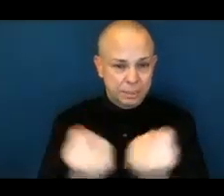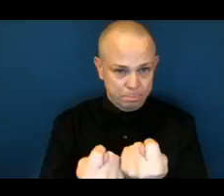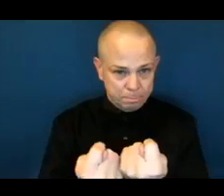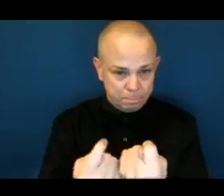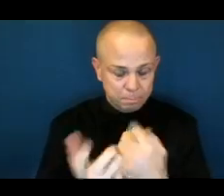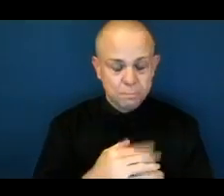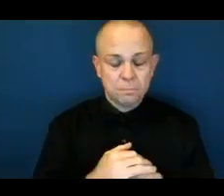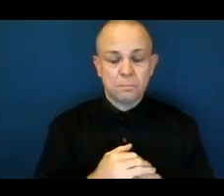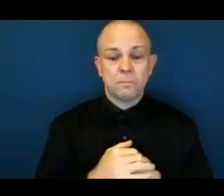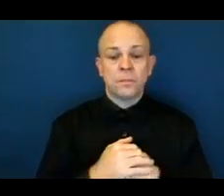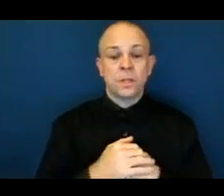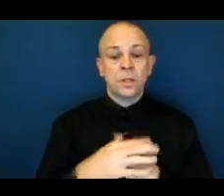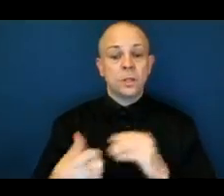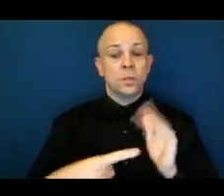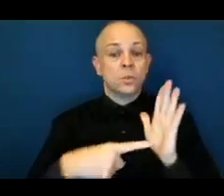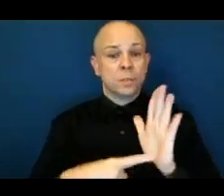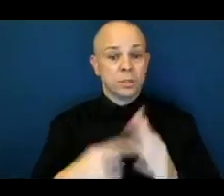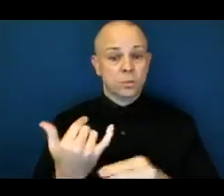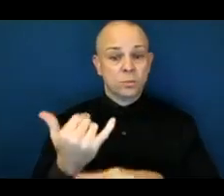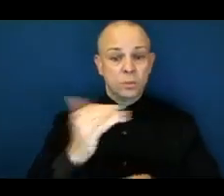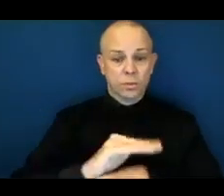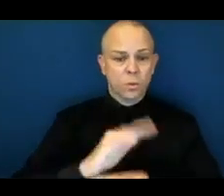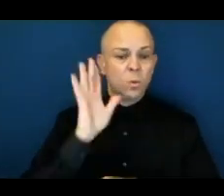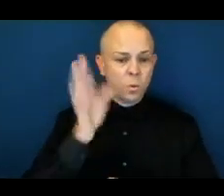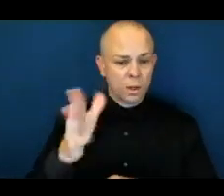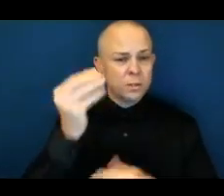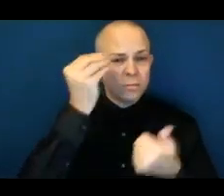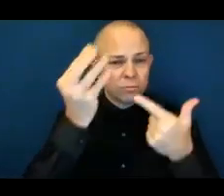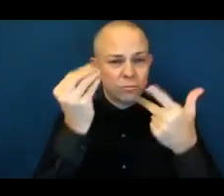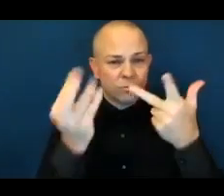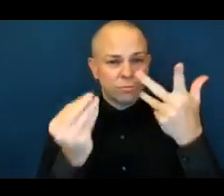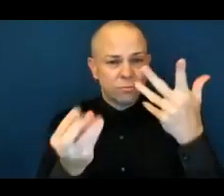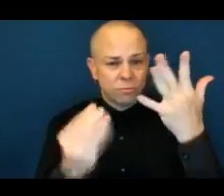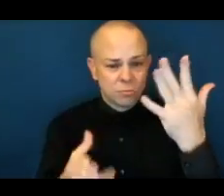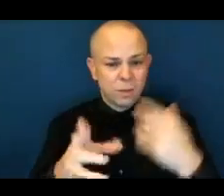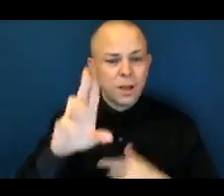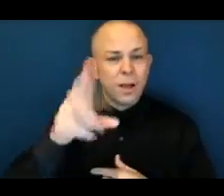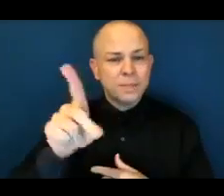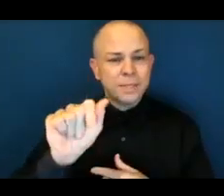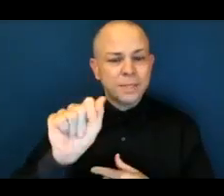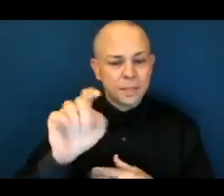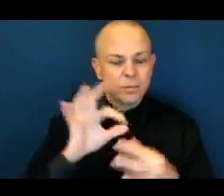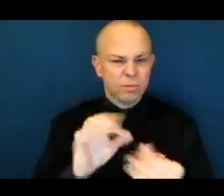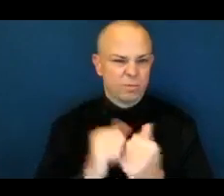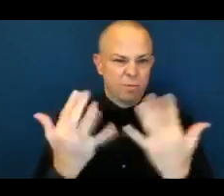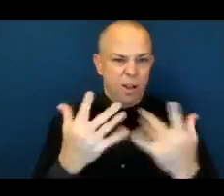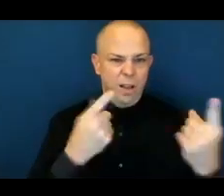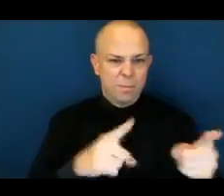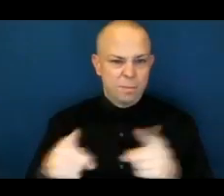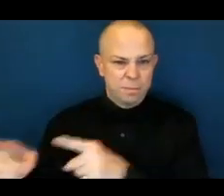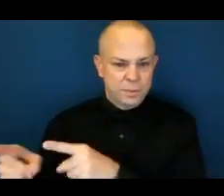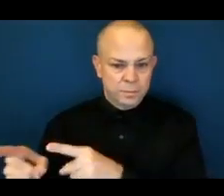give you an update on the fire situation as well as some of our host agencies and give you an introduction of kind of